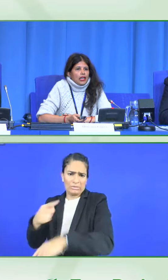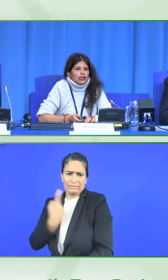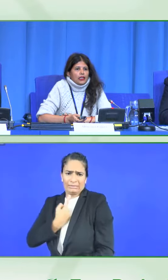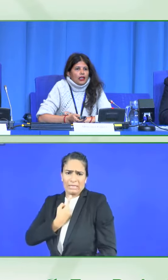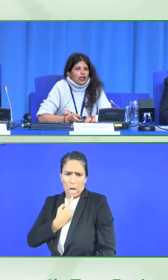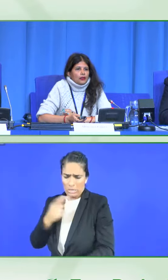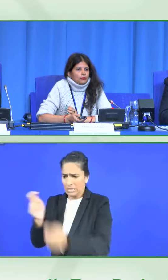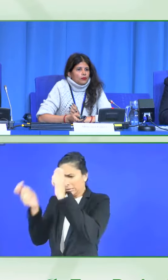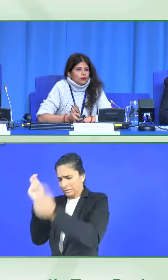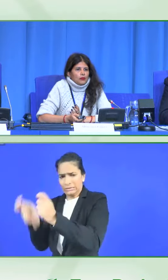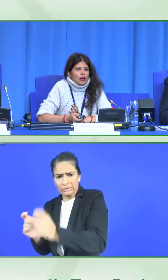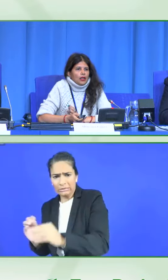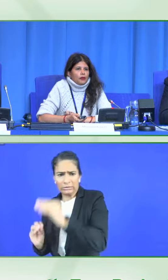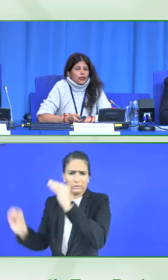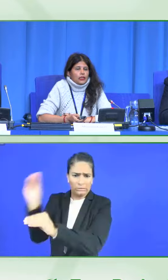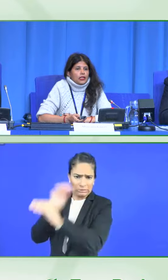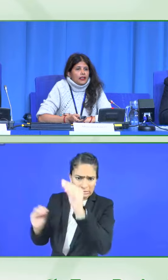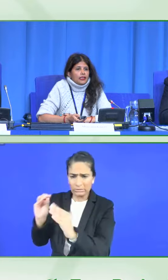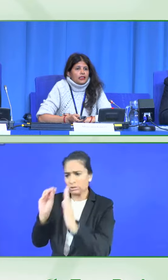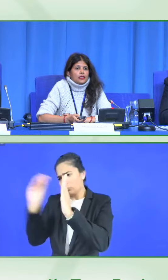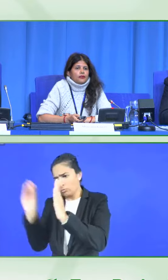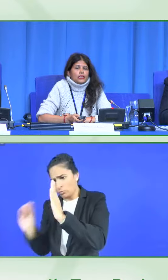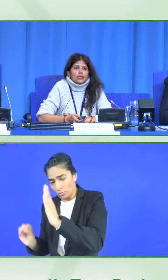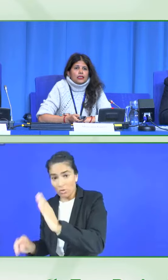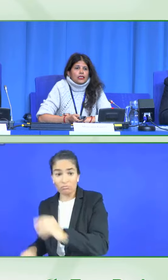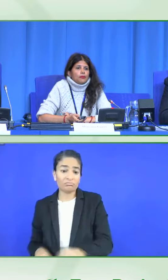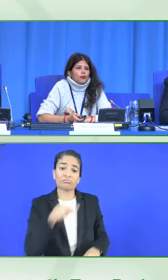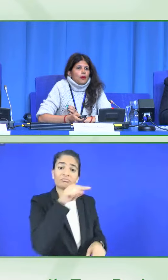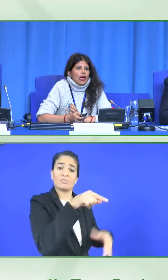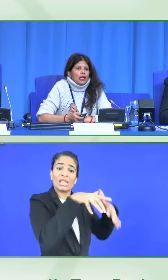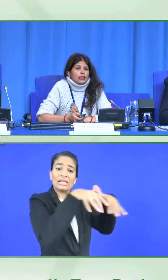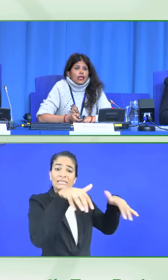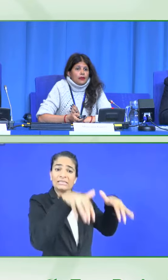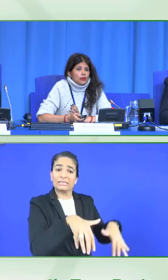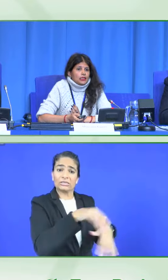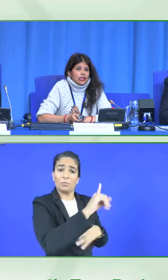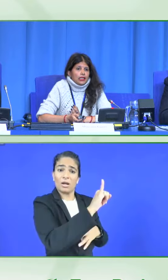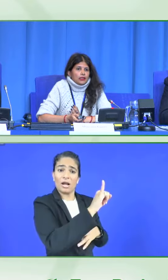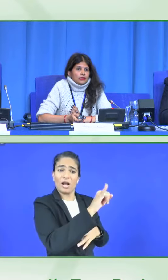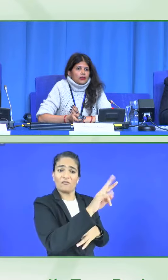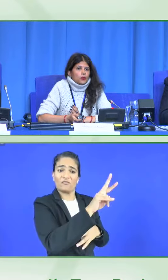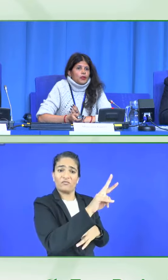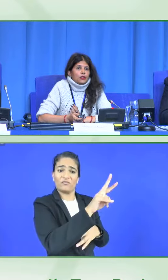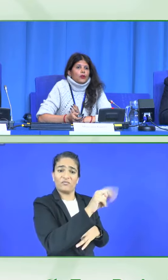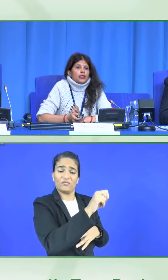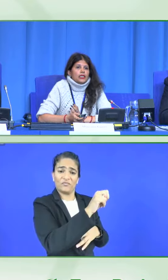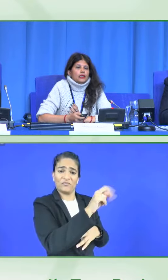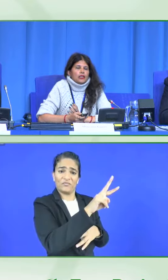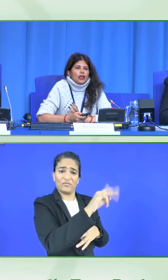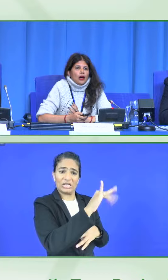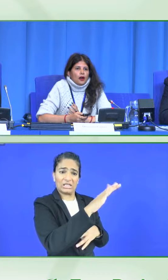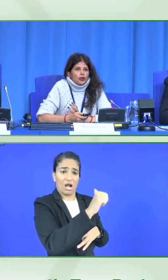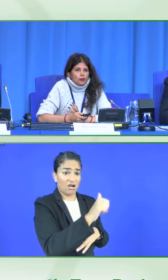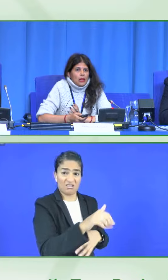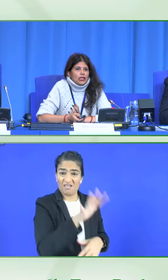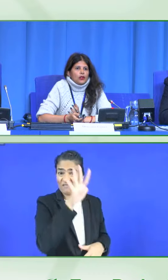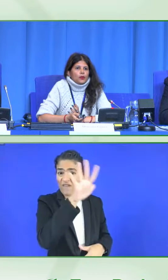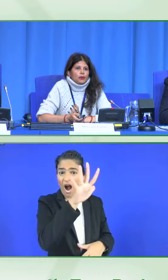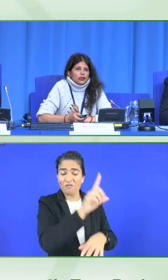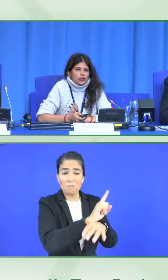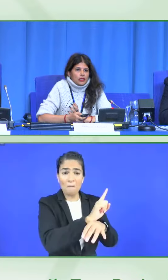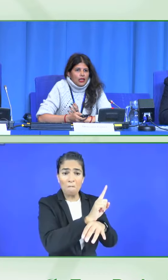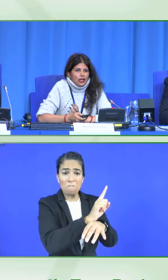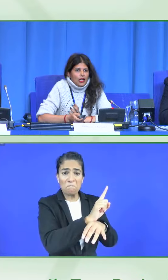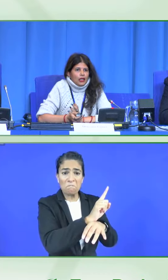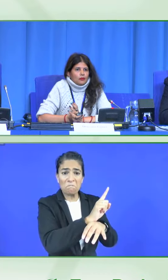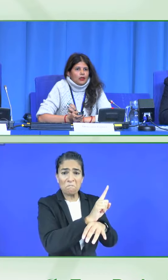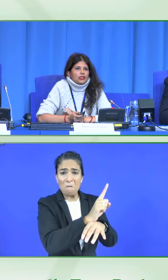Some people like having a whole screen be dark with light lettering and so the dark